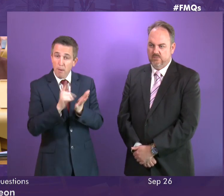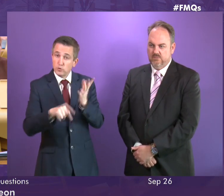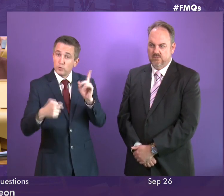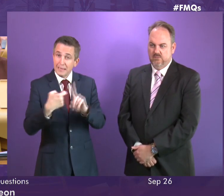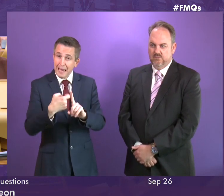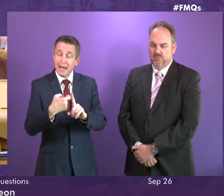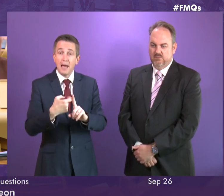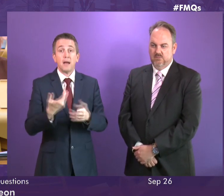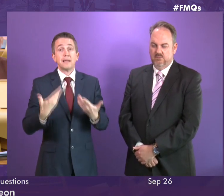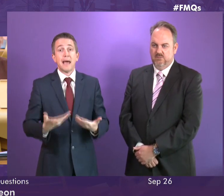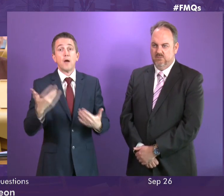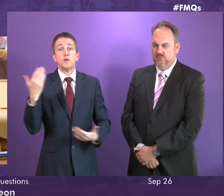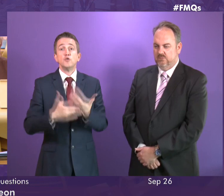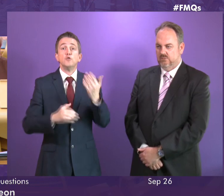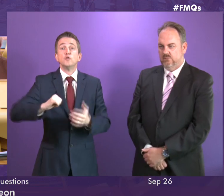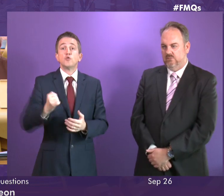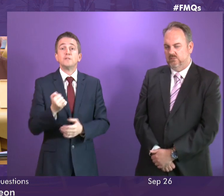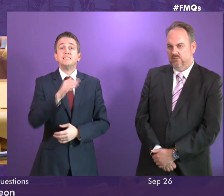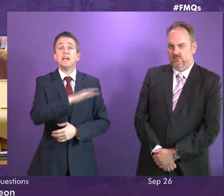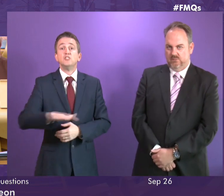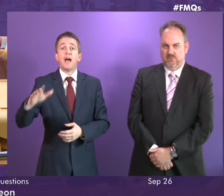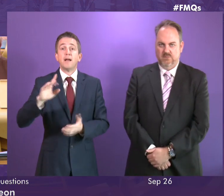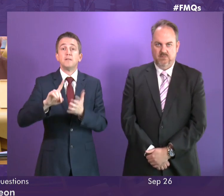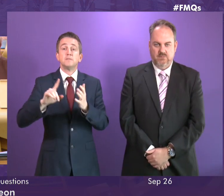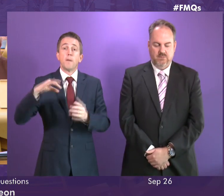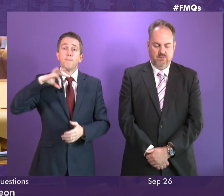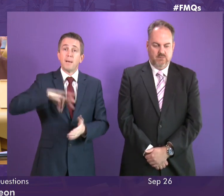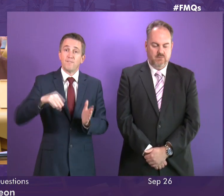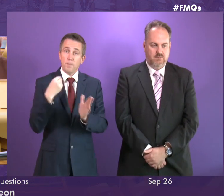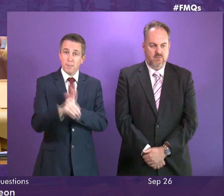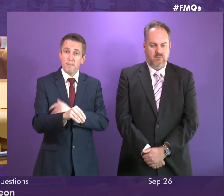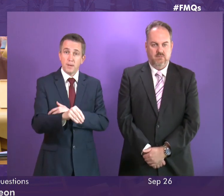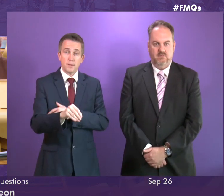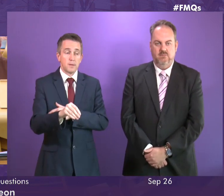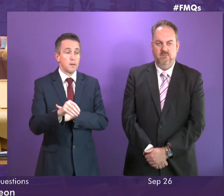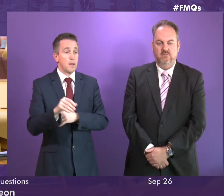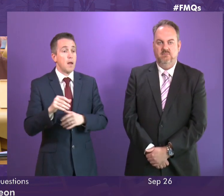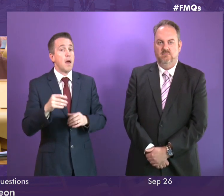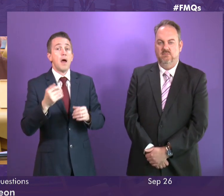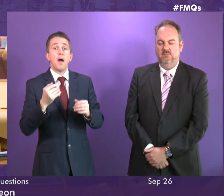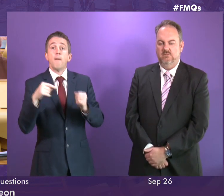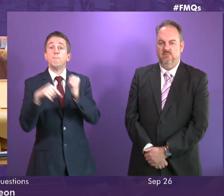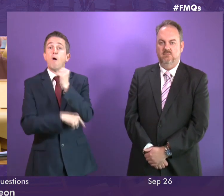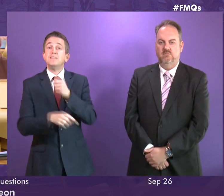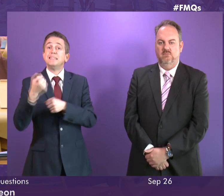and the new Scottish child payment, which, in the words of anti-poverty campaigners,